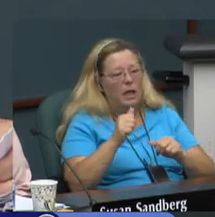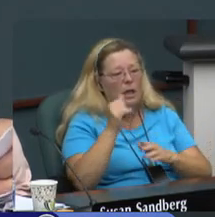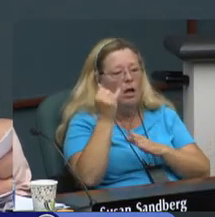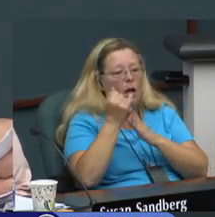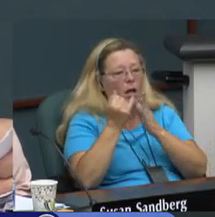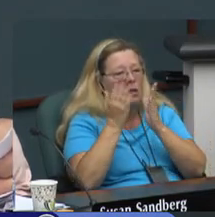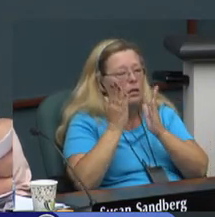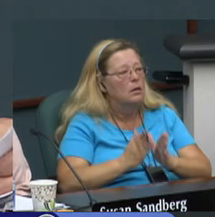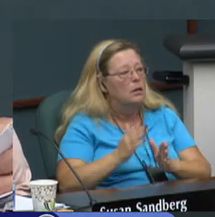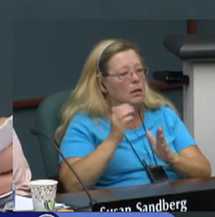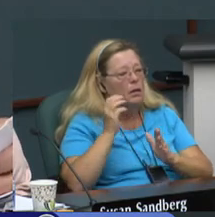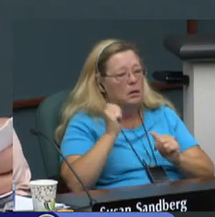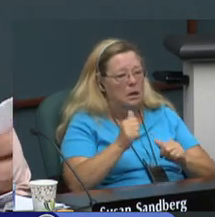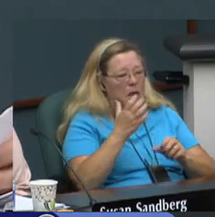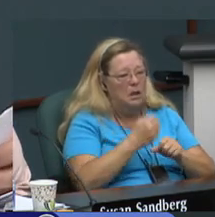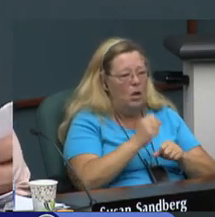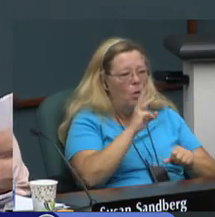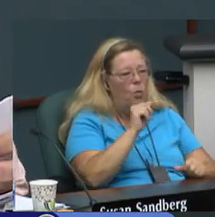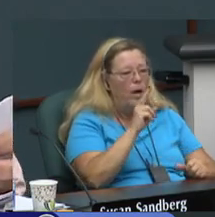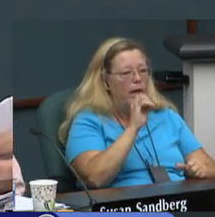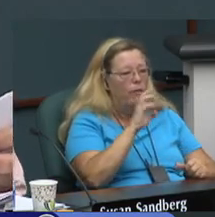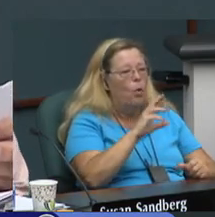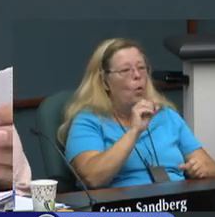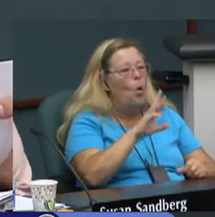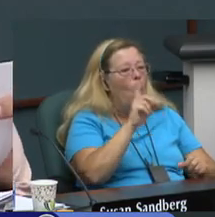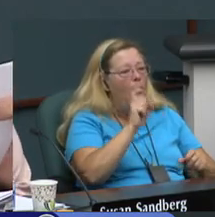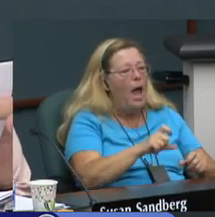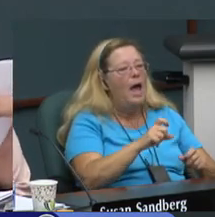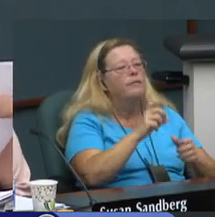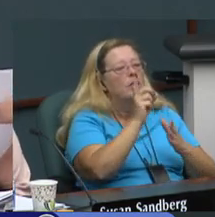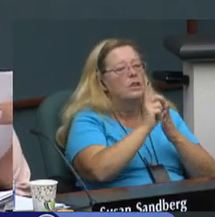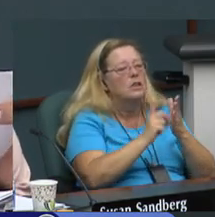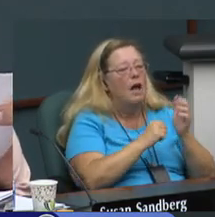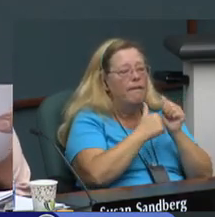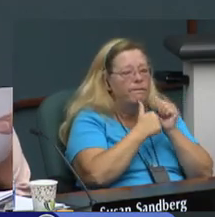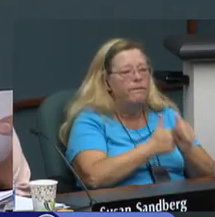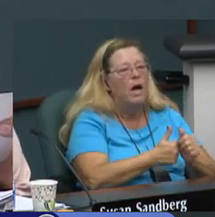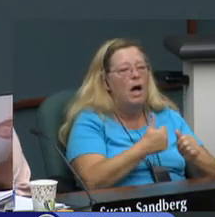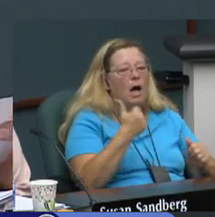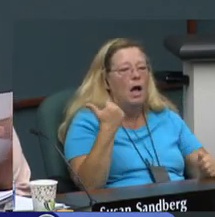from this or is does he have to design with these with the handcuffs of these